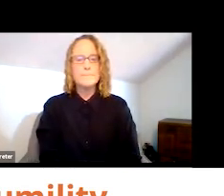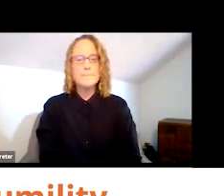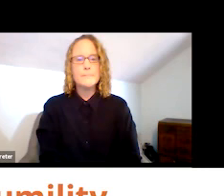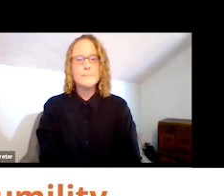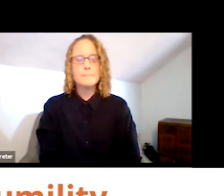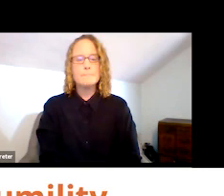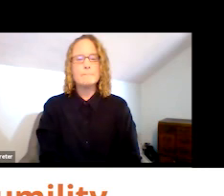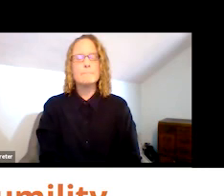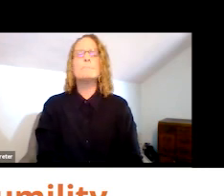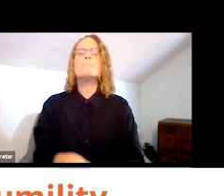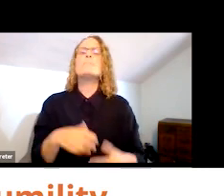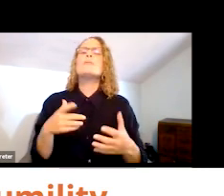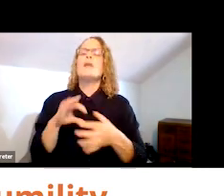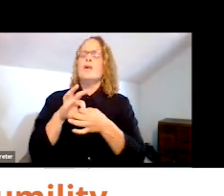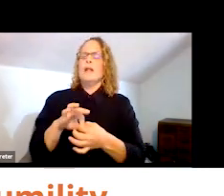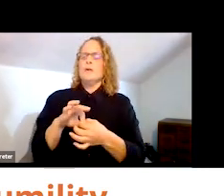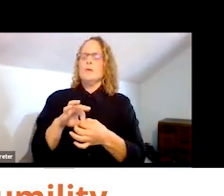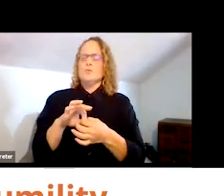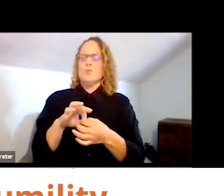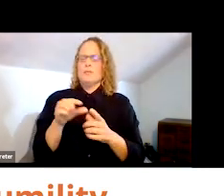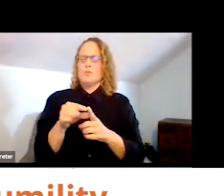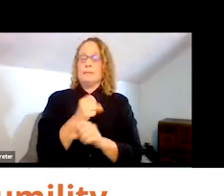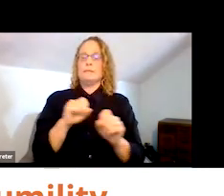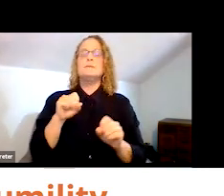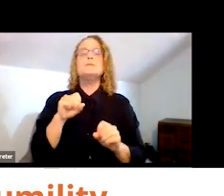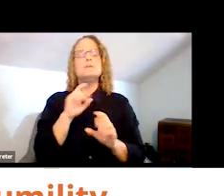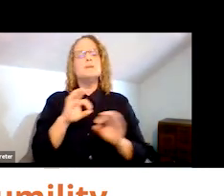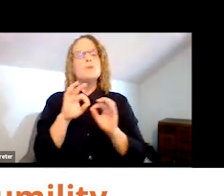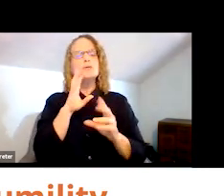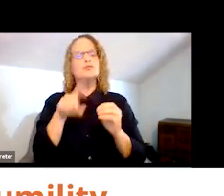had they not been open to or receptive to other feedback.